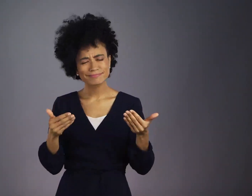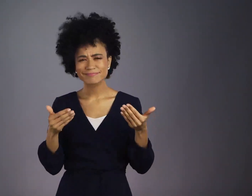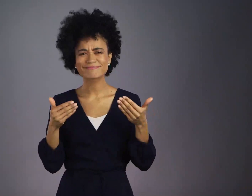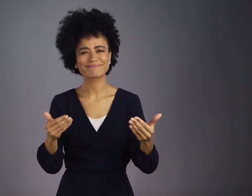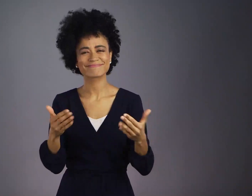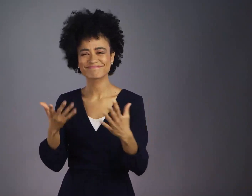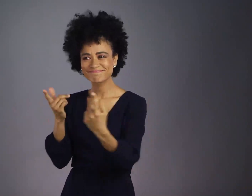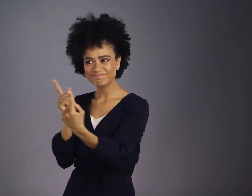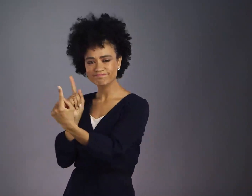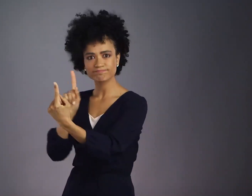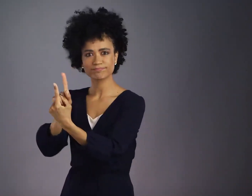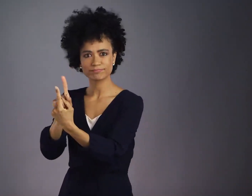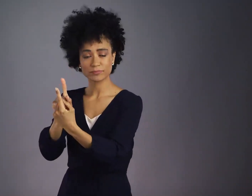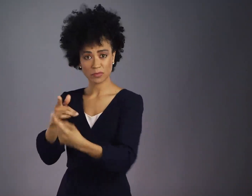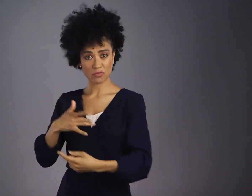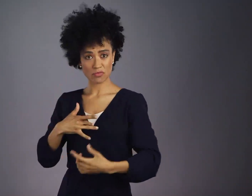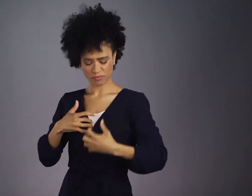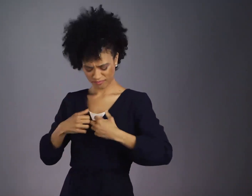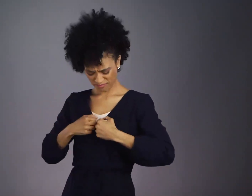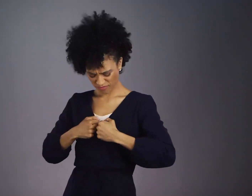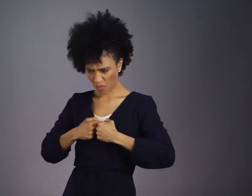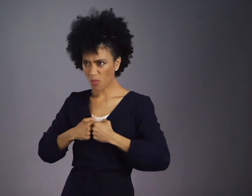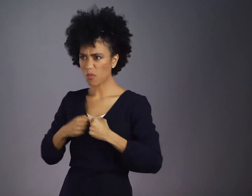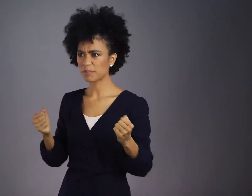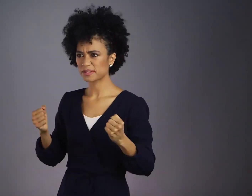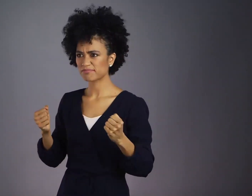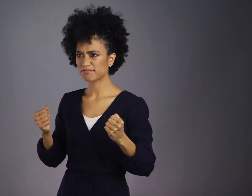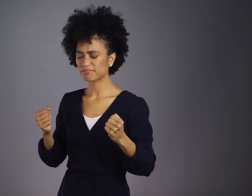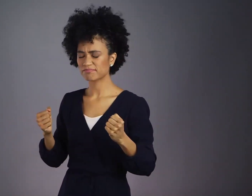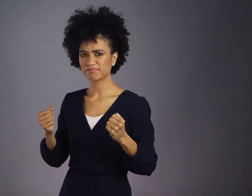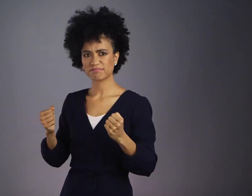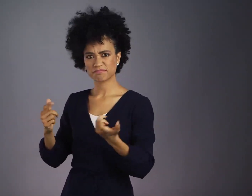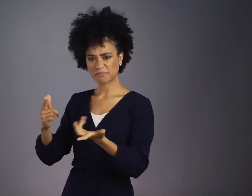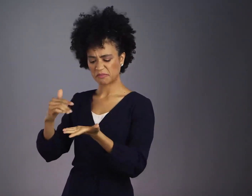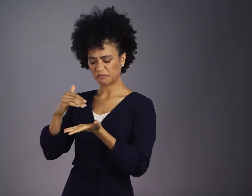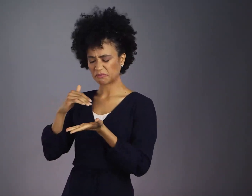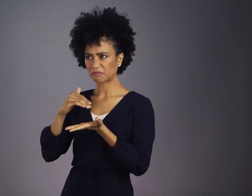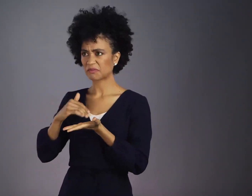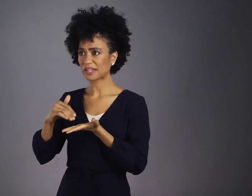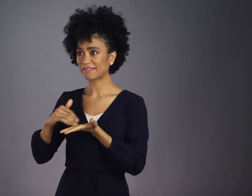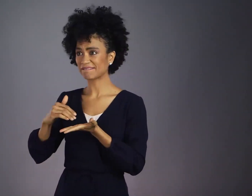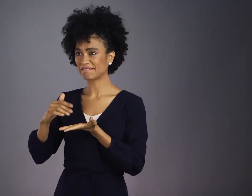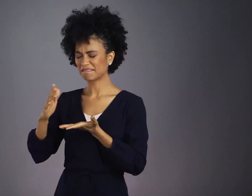We go to him in a helpful and forgiving spirit, confessing our former ill feeling